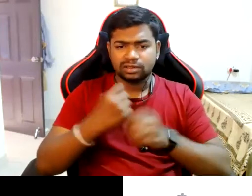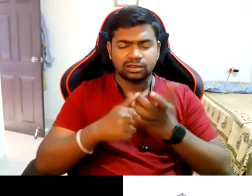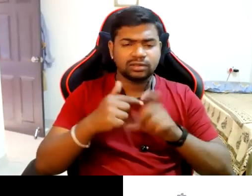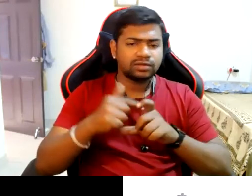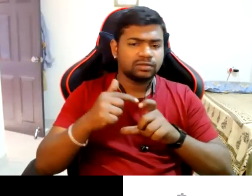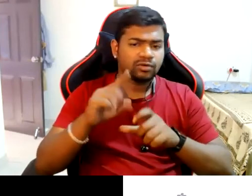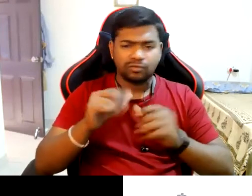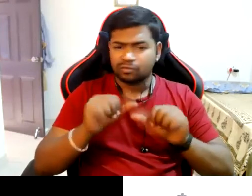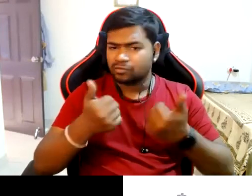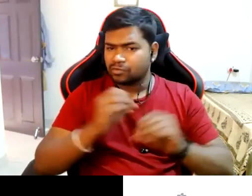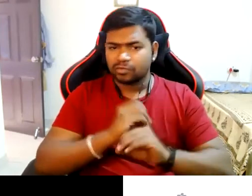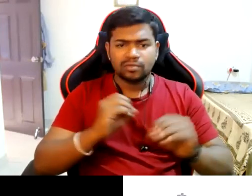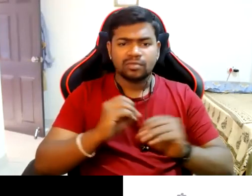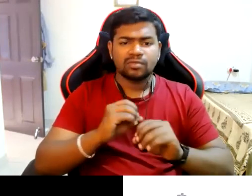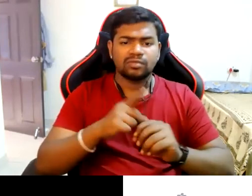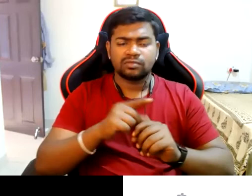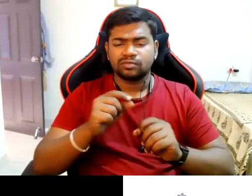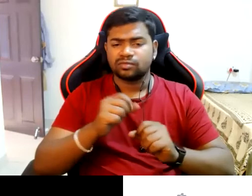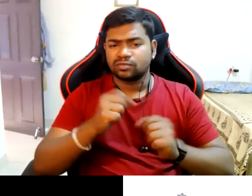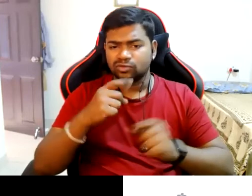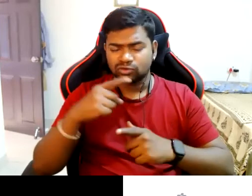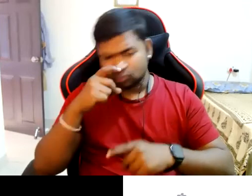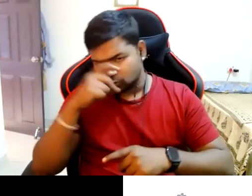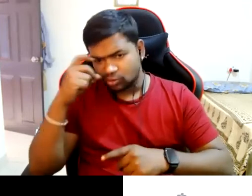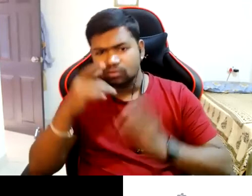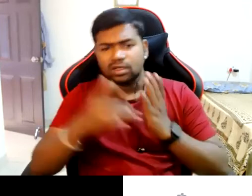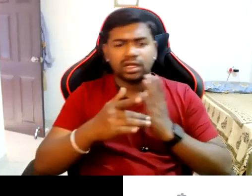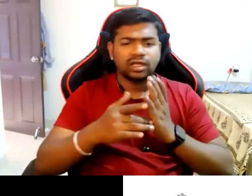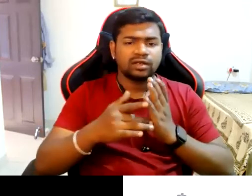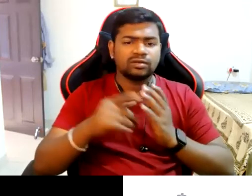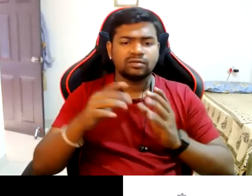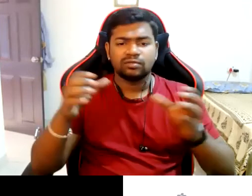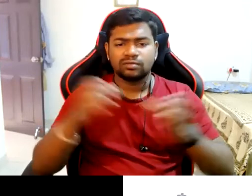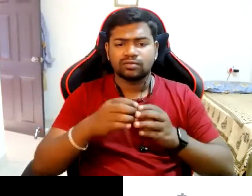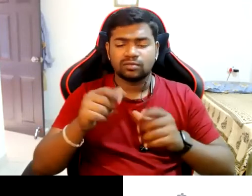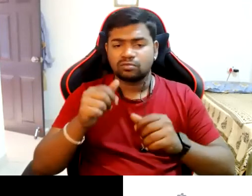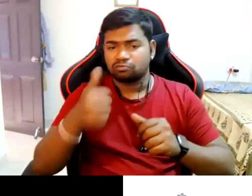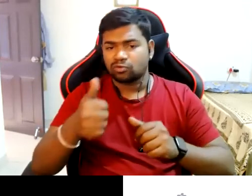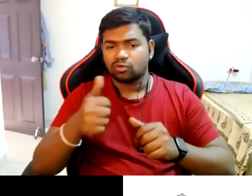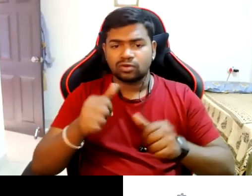so the computer for the people with disability and a job in tech industry is truly awesome.